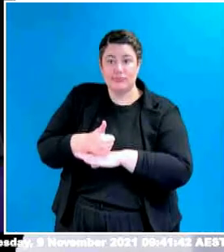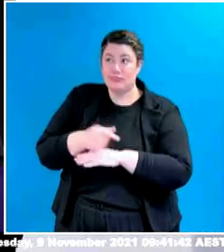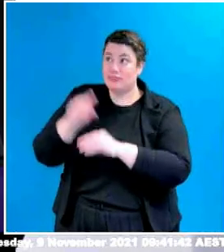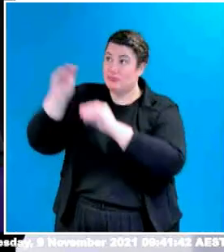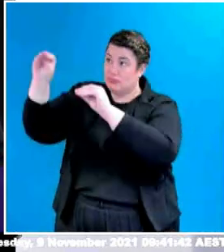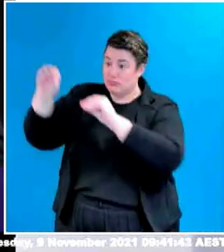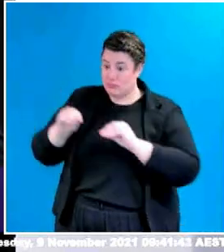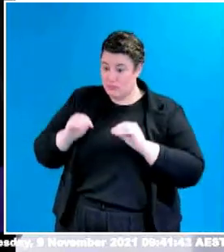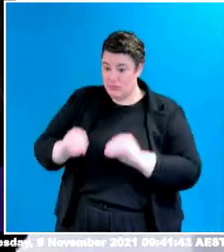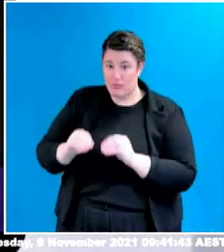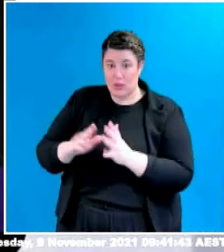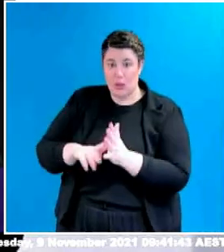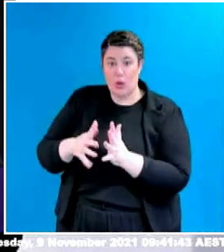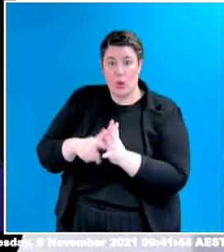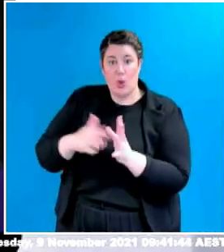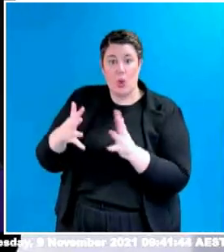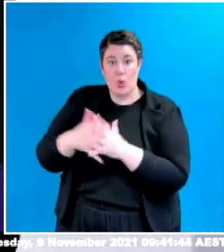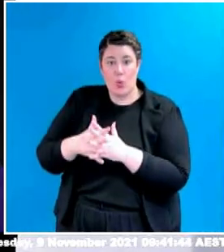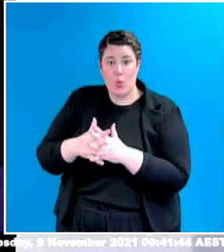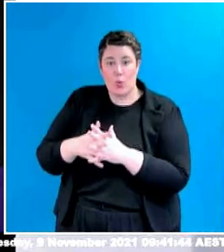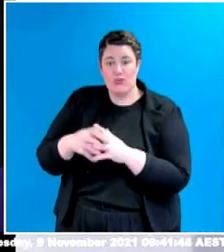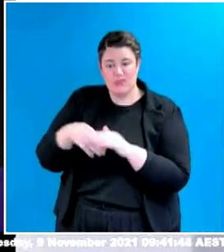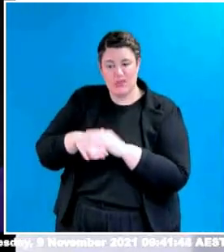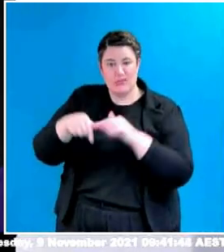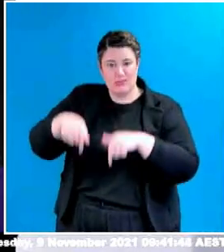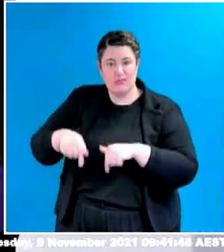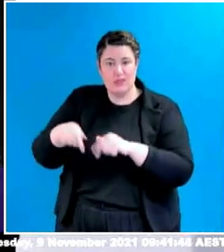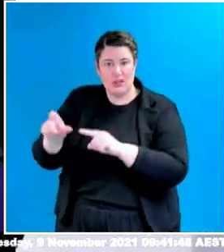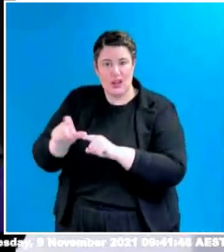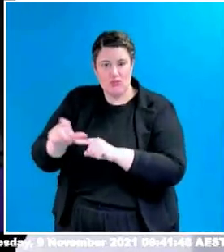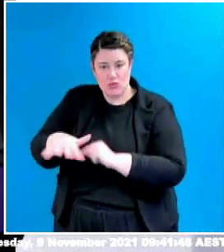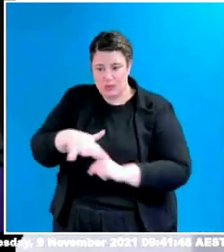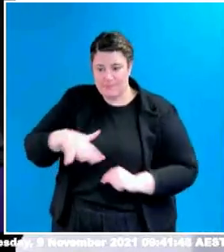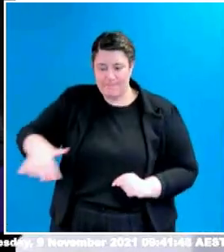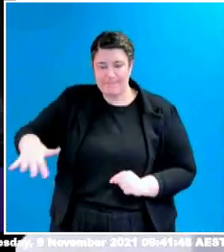in the sense of looking at a package of international human rights and